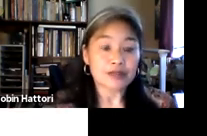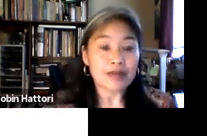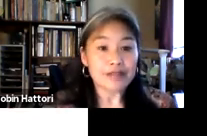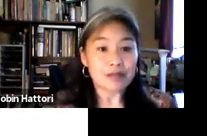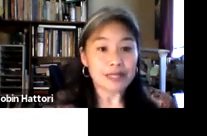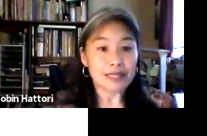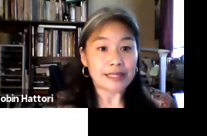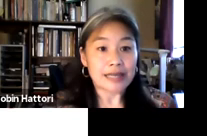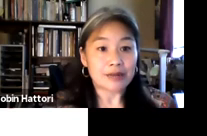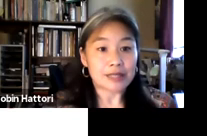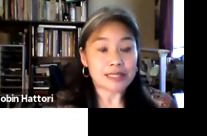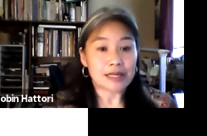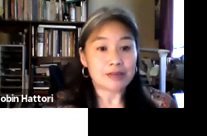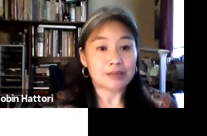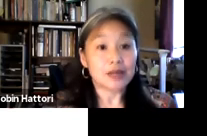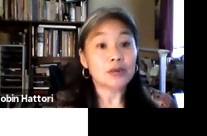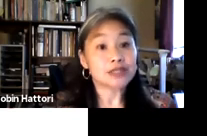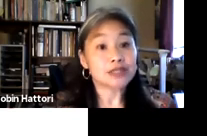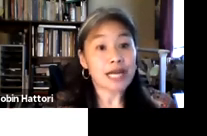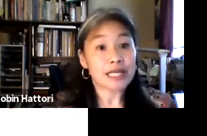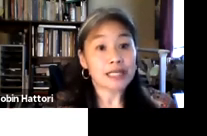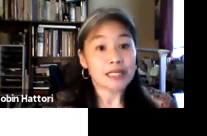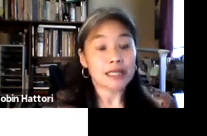of the word internment, and they say incarceration is a better